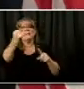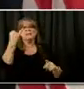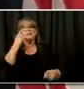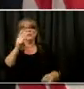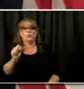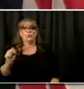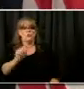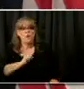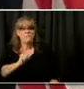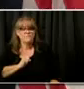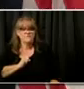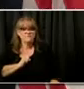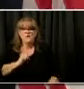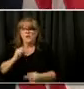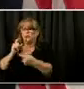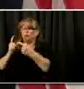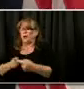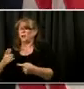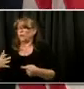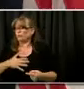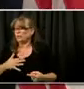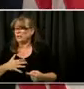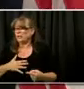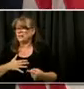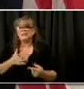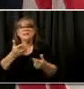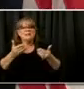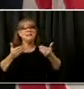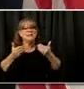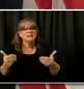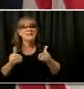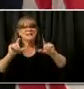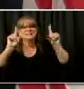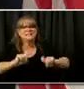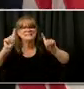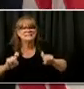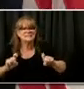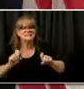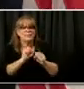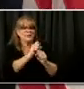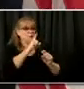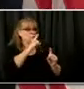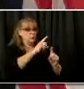wildfire air quality if it's positive you need to quarantine yourself uh to prevent infecting